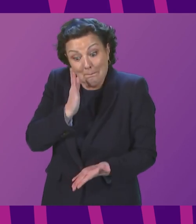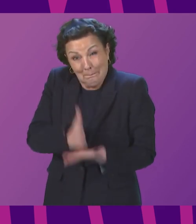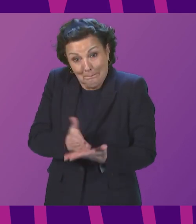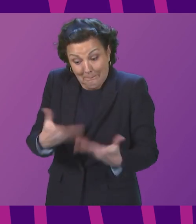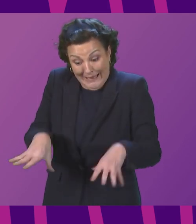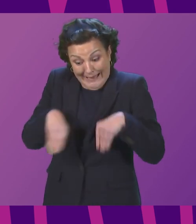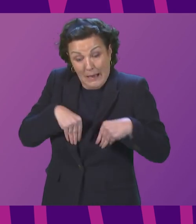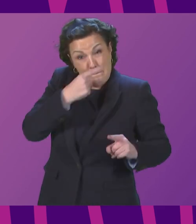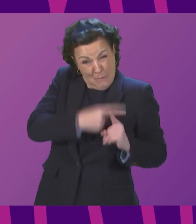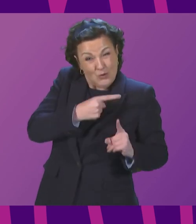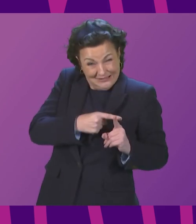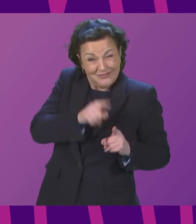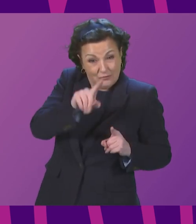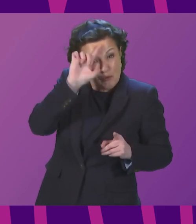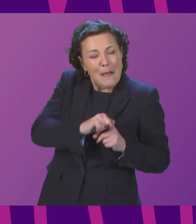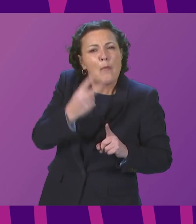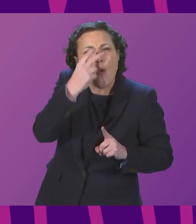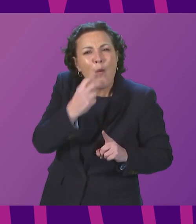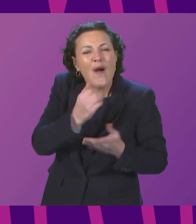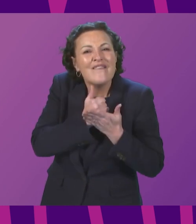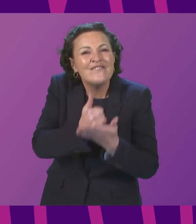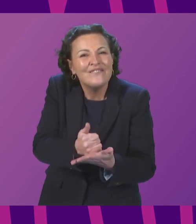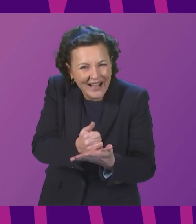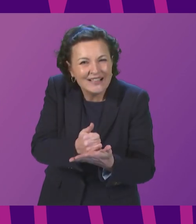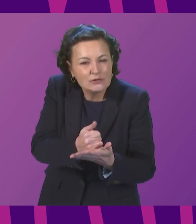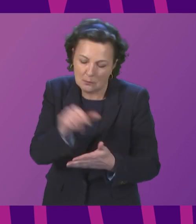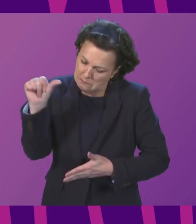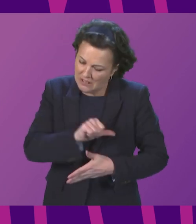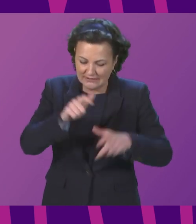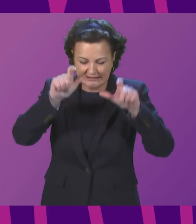the initial advice when someone tests positive will still be that they self-isolate for 10